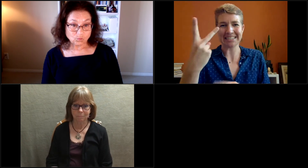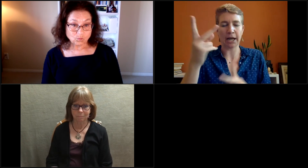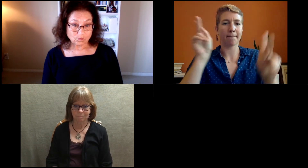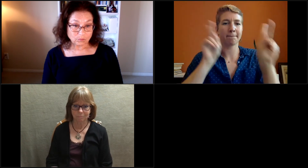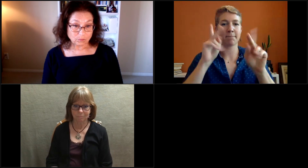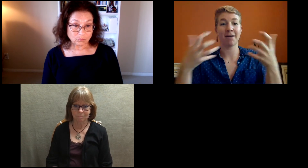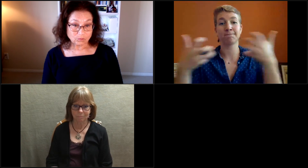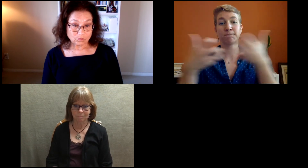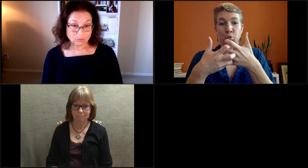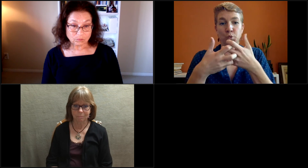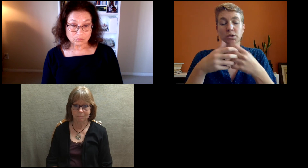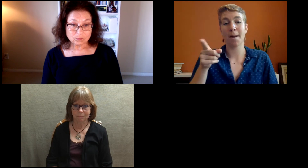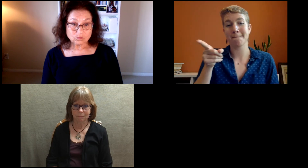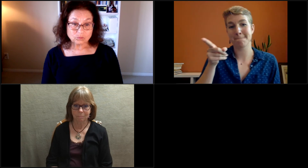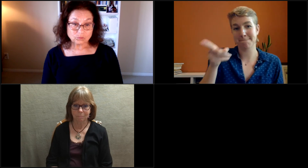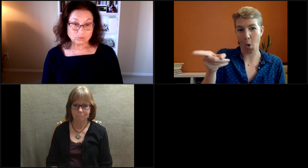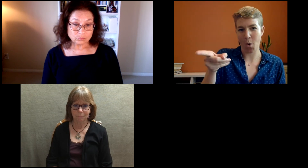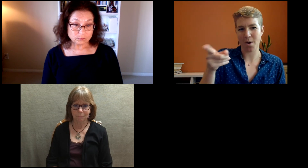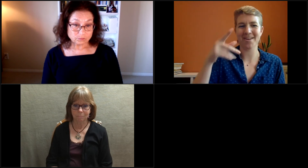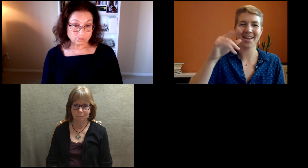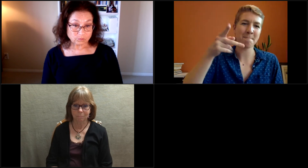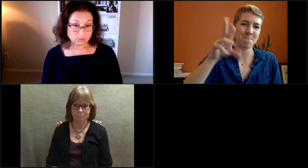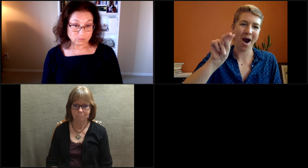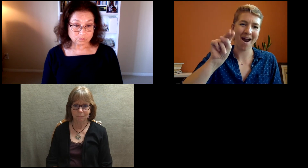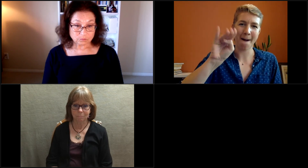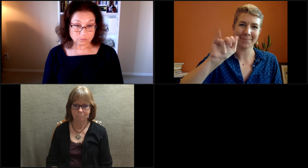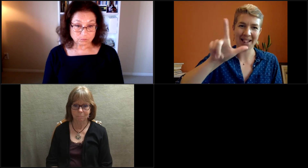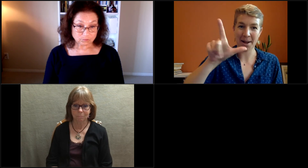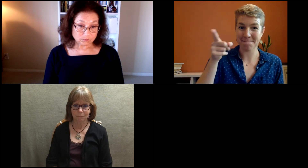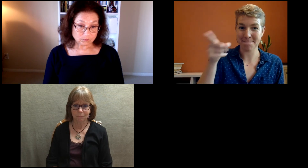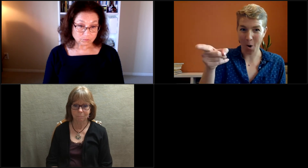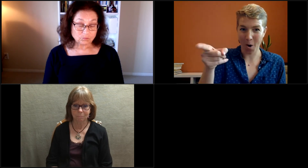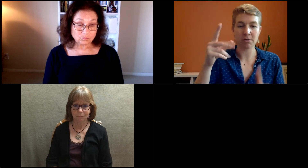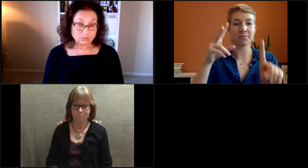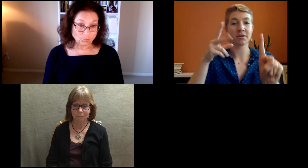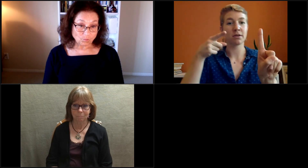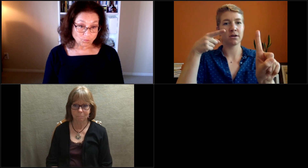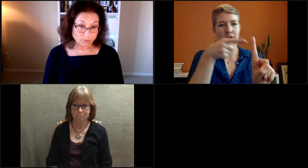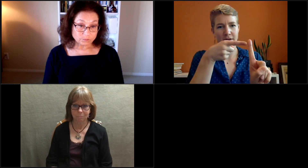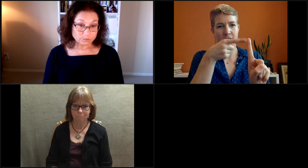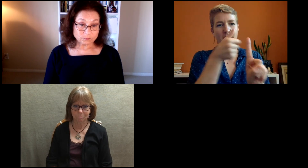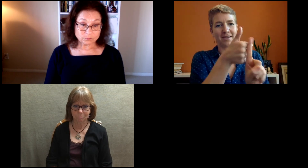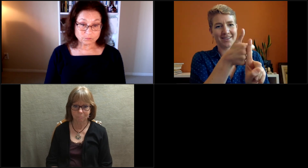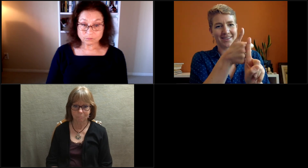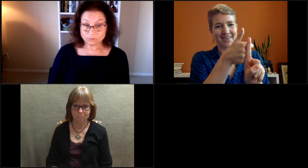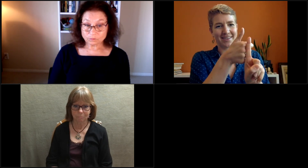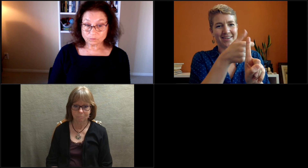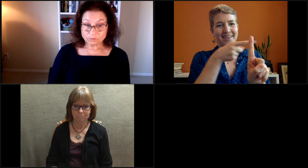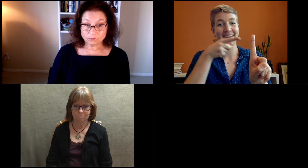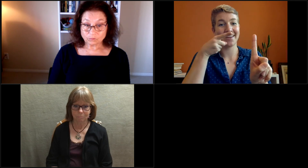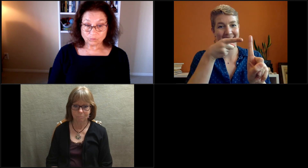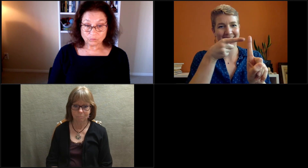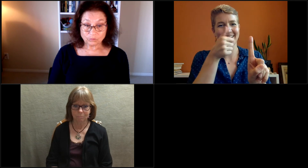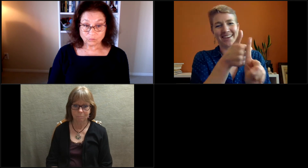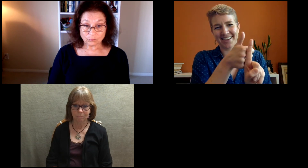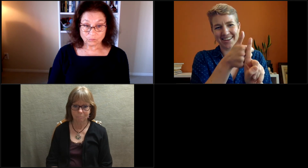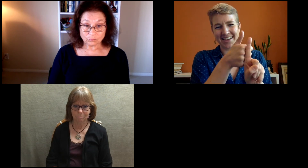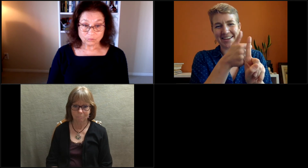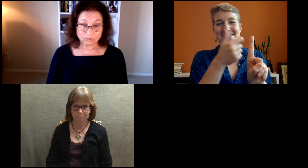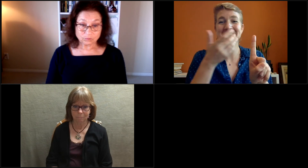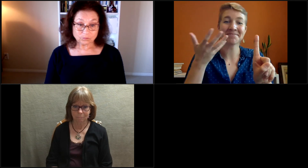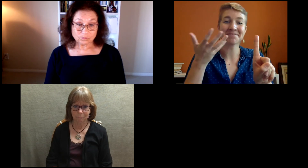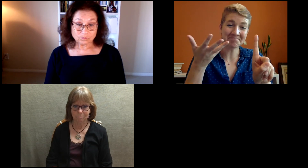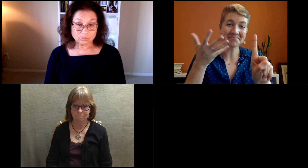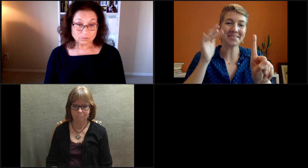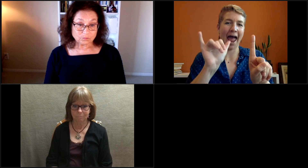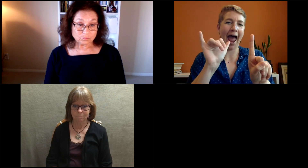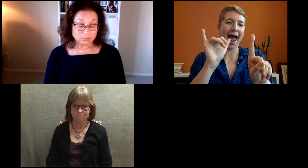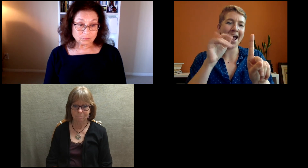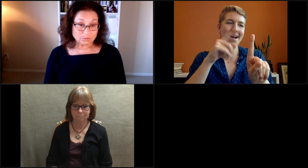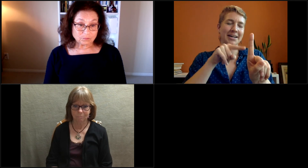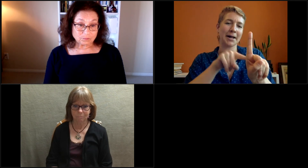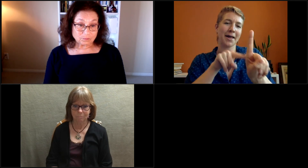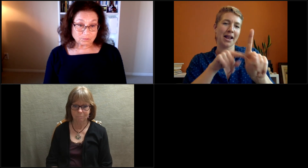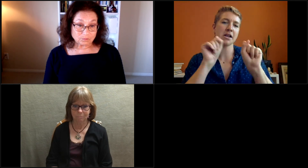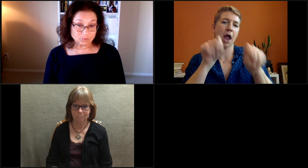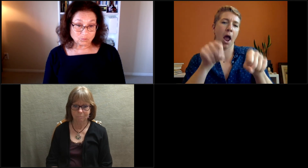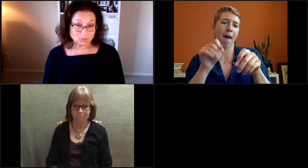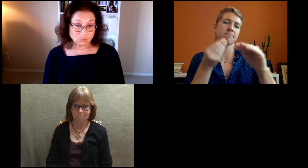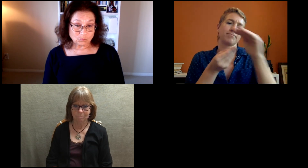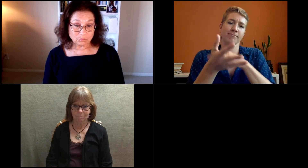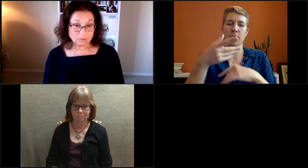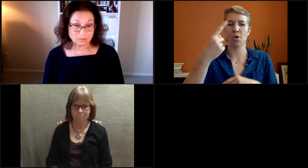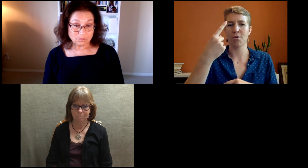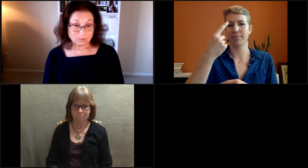So, we’re often seeing people fuse the points, the pronominal points with the SELFs. So we’re seeing both.